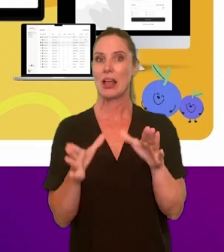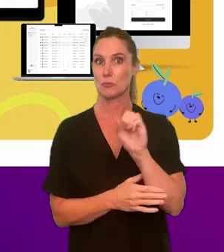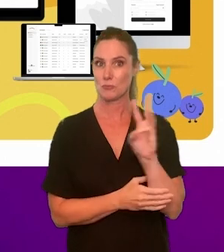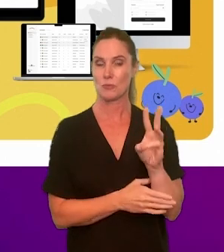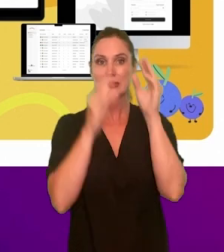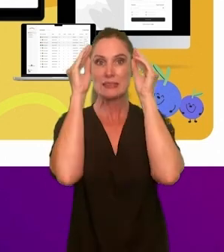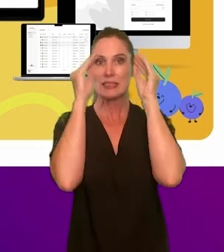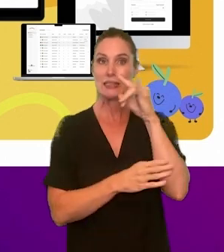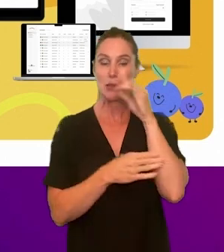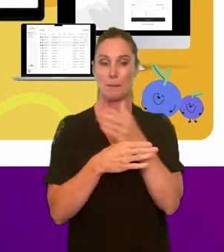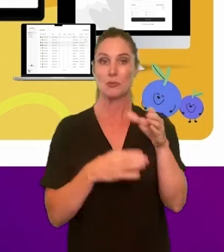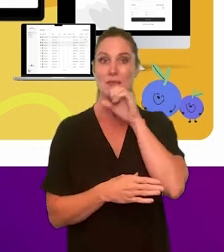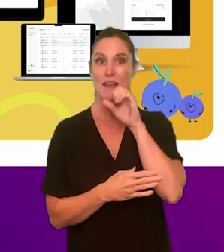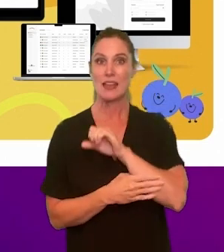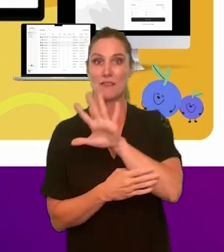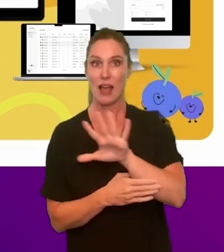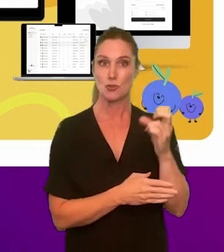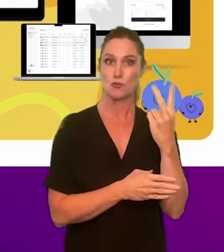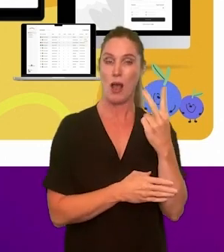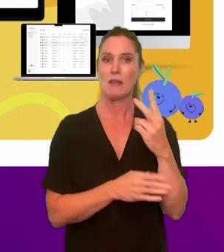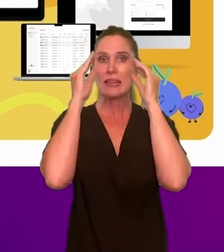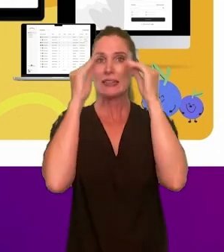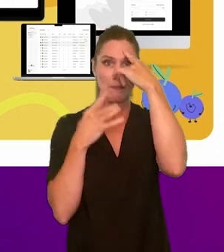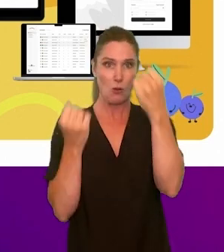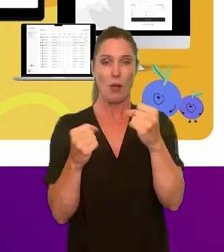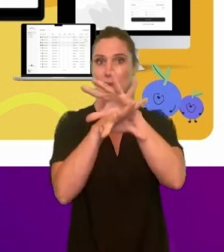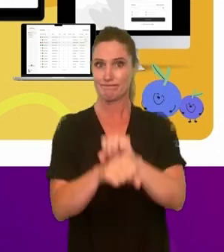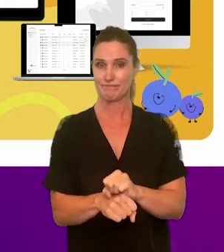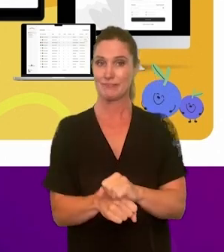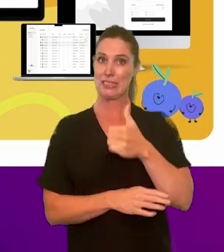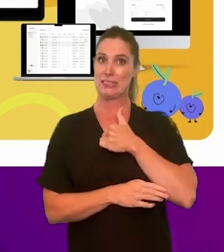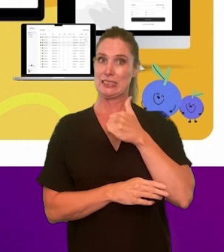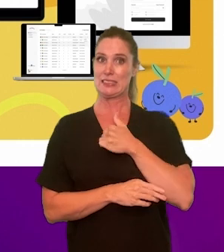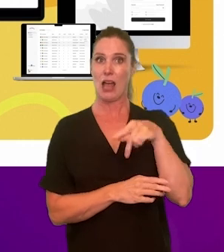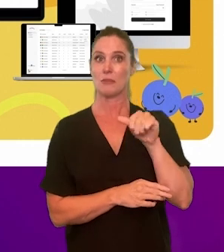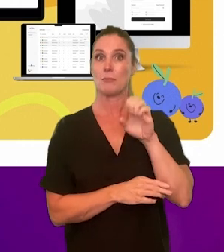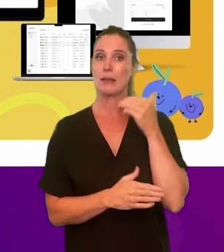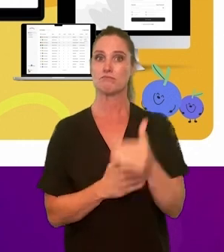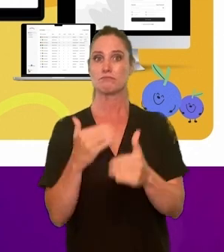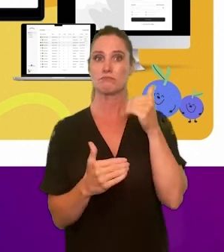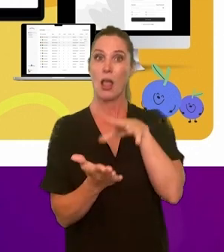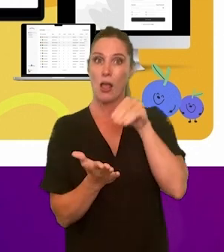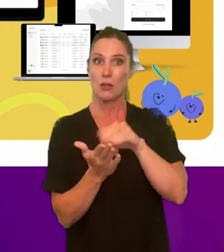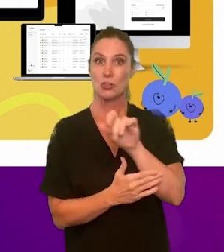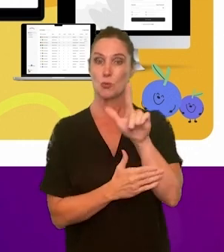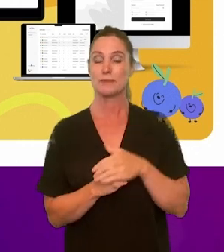that teaches kids between the ages of five and 12 mental health habits. A self-paced learning tool, we offer easy lesson planning,